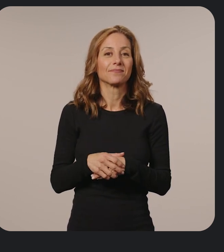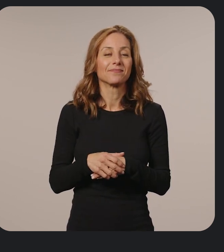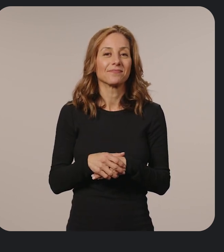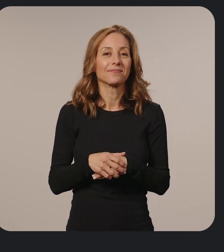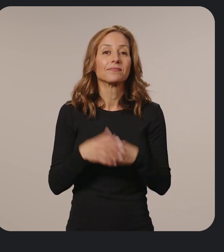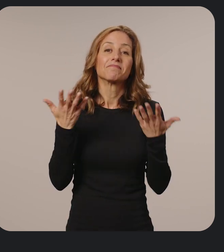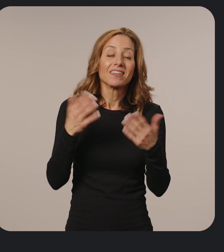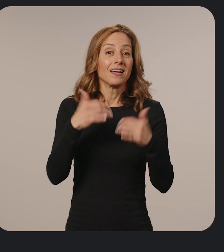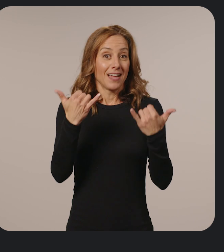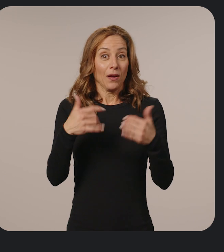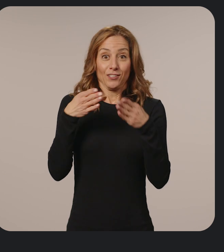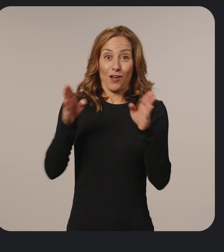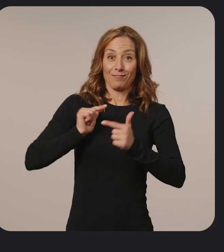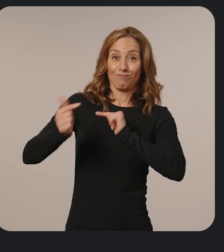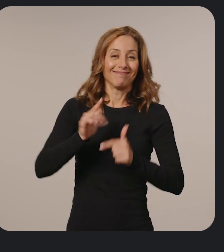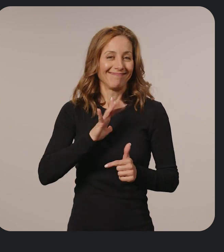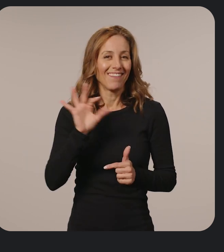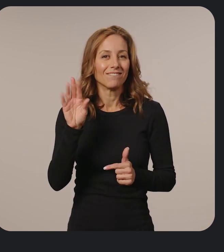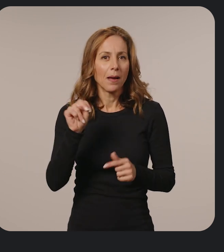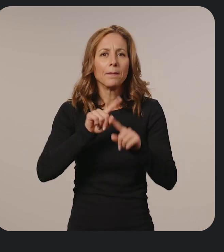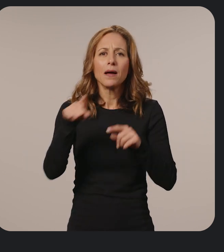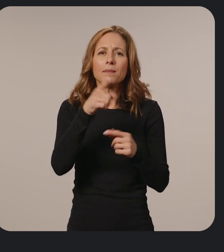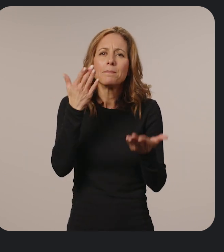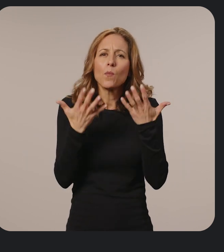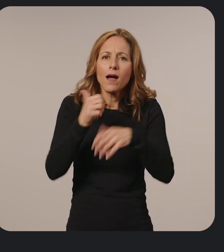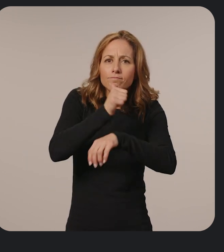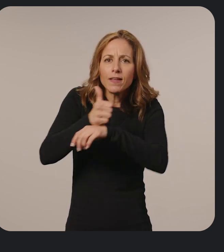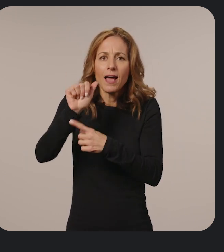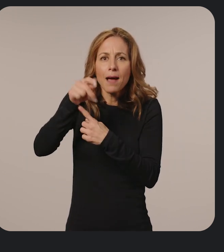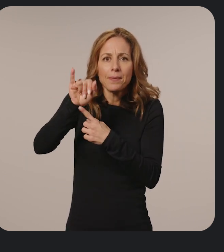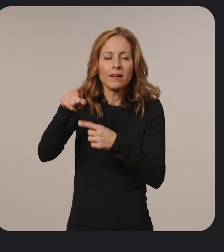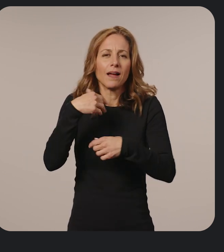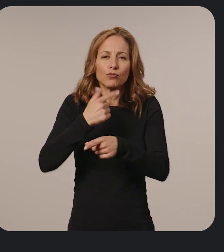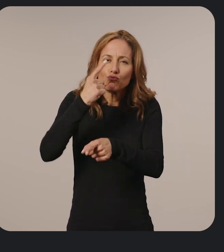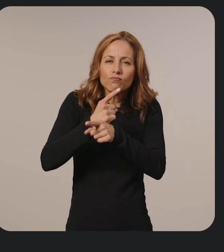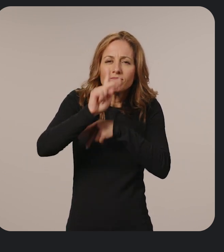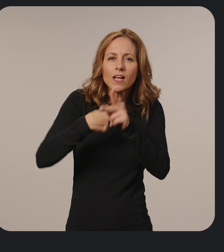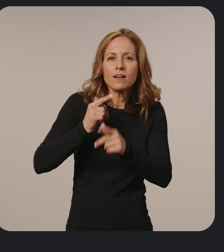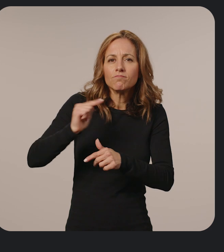But you'll probably want to configure the API to have the right kind of conversation. And to do so, there are two fields you can set,